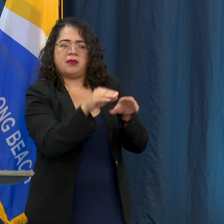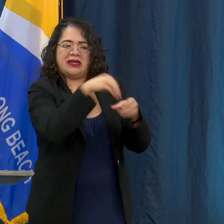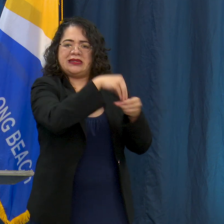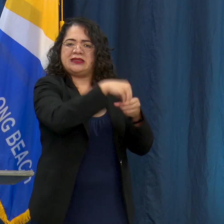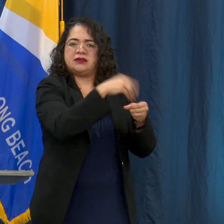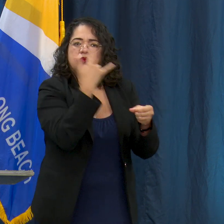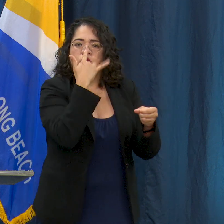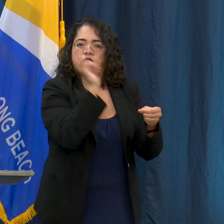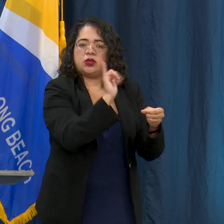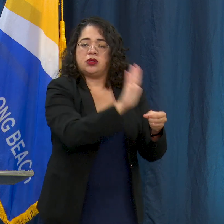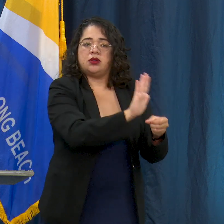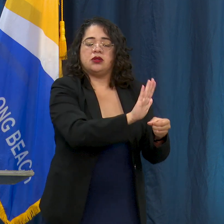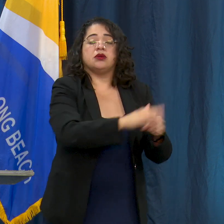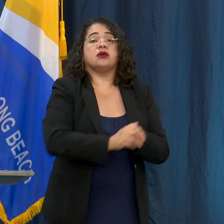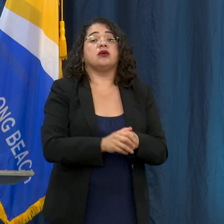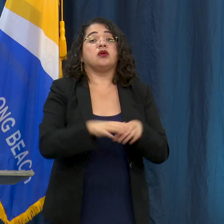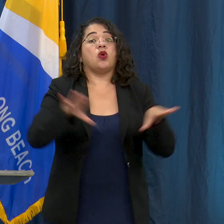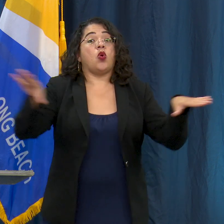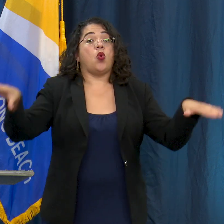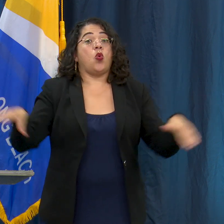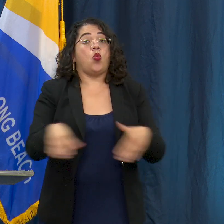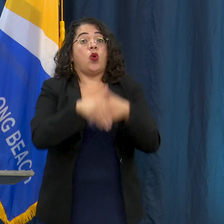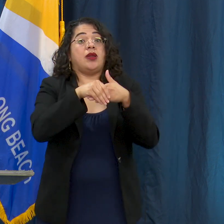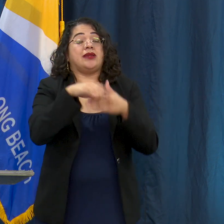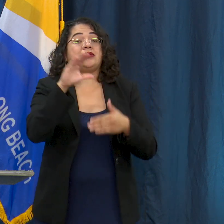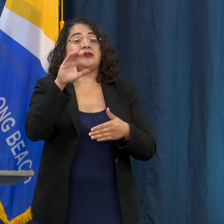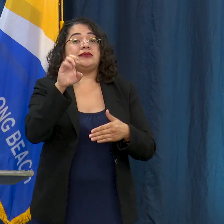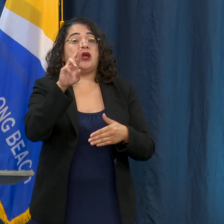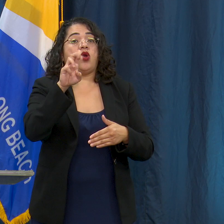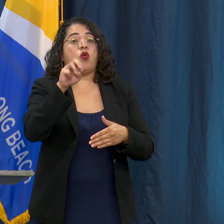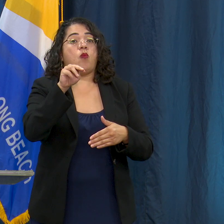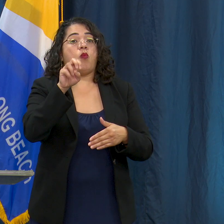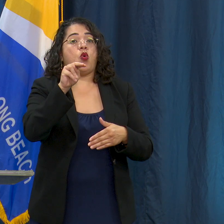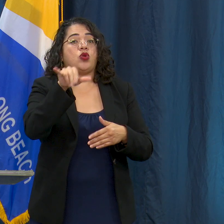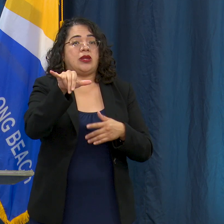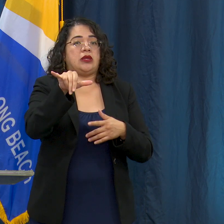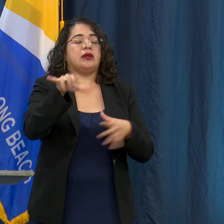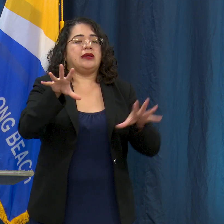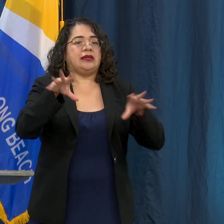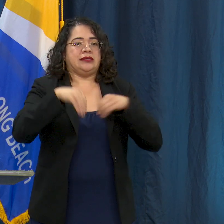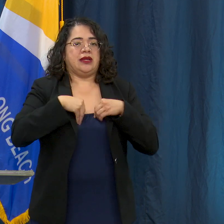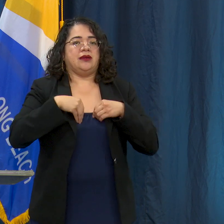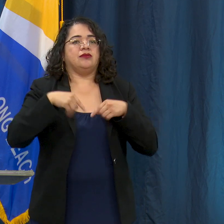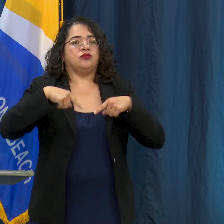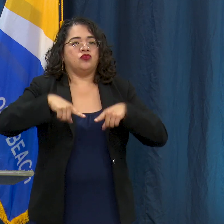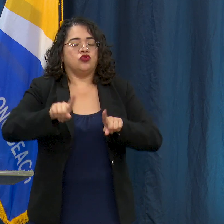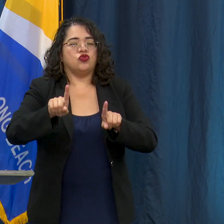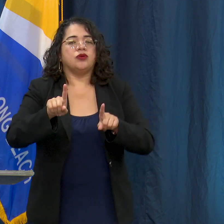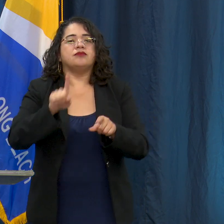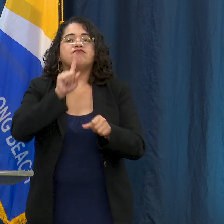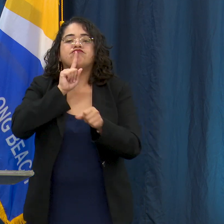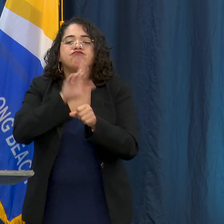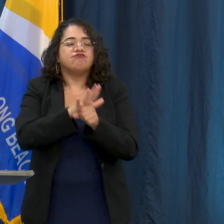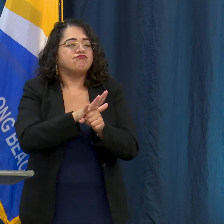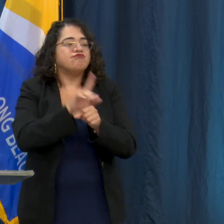now the wedding ceremony itself is allowed but not receptions. All right